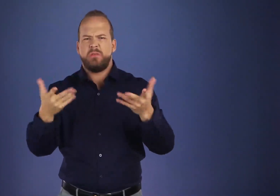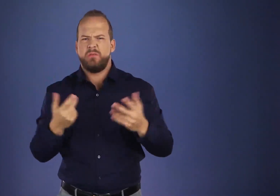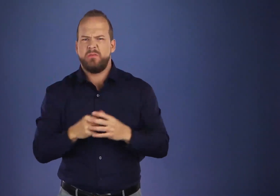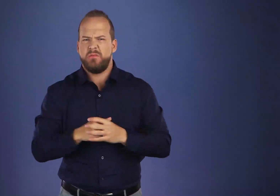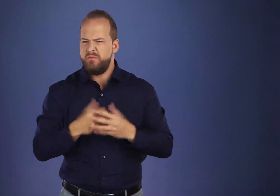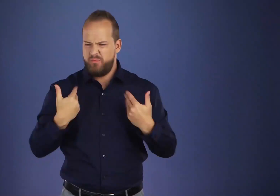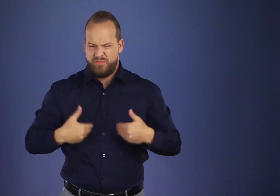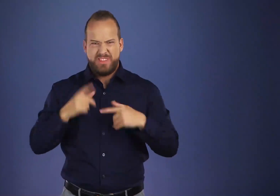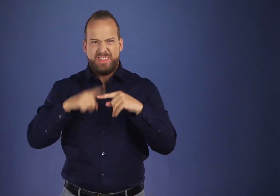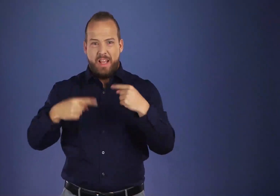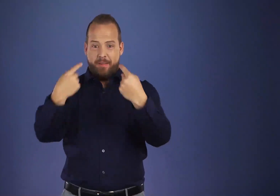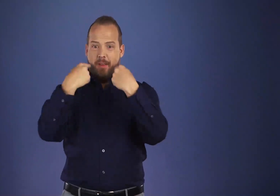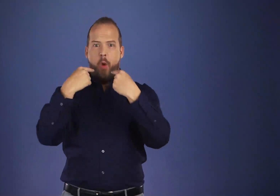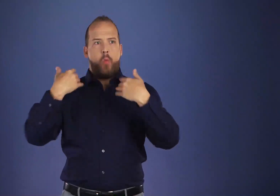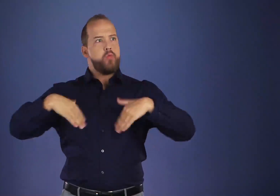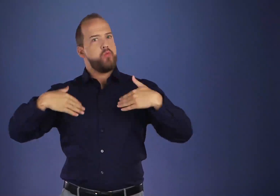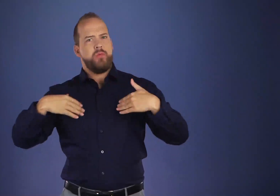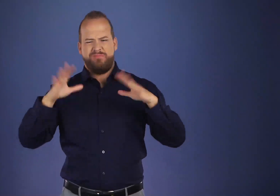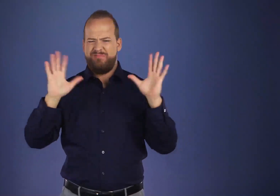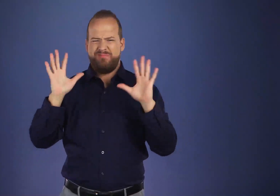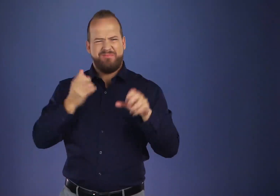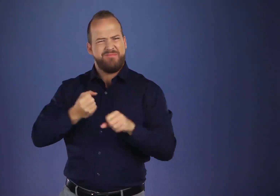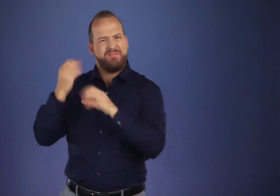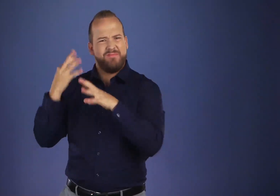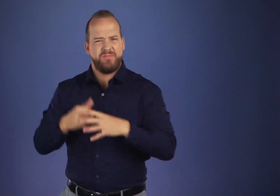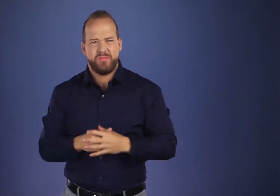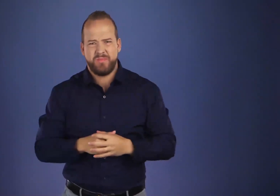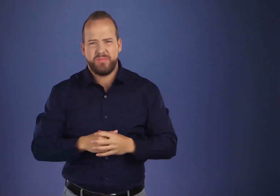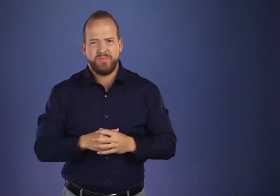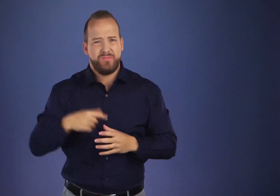and a growing conviction that human will is of no value whatever.